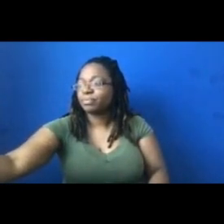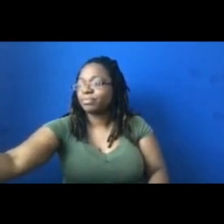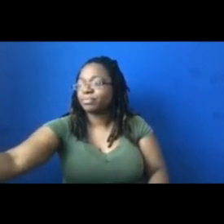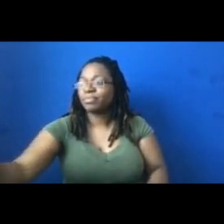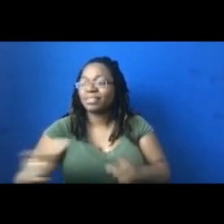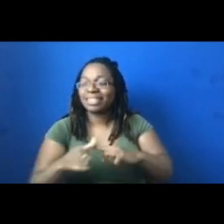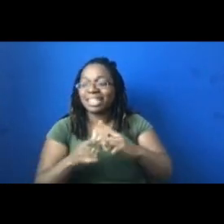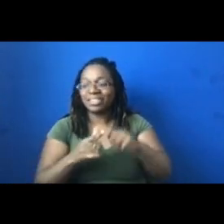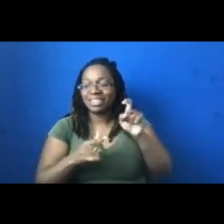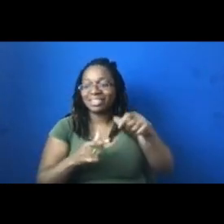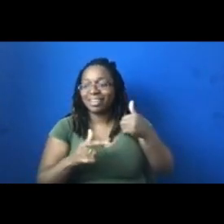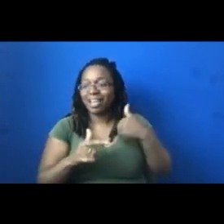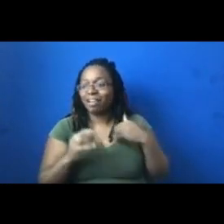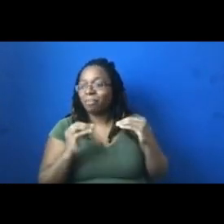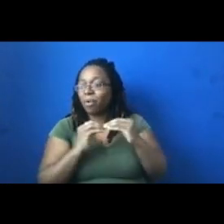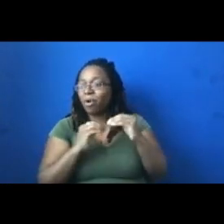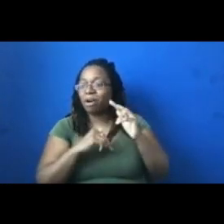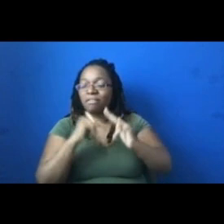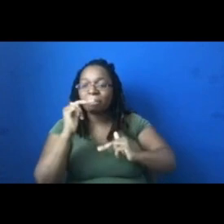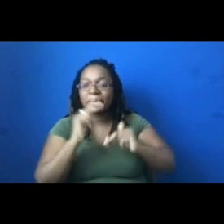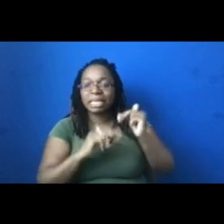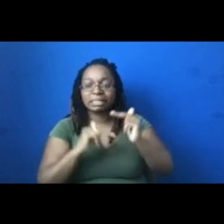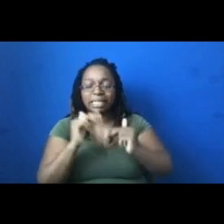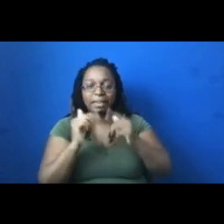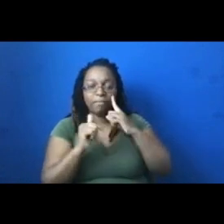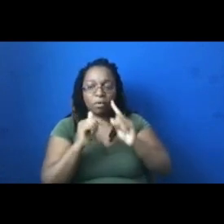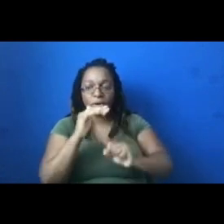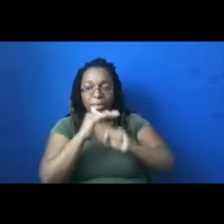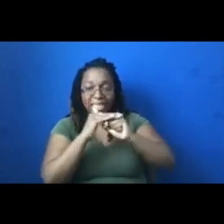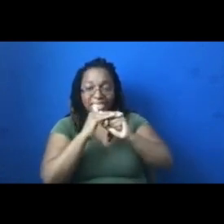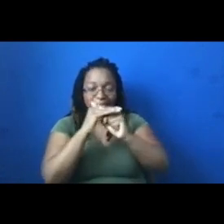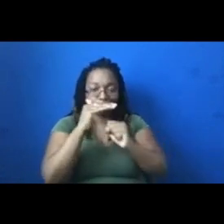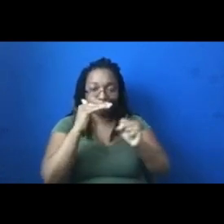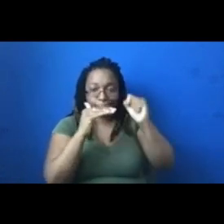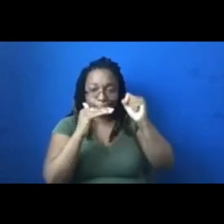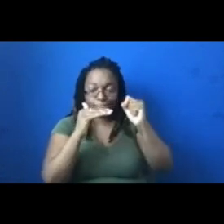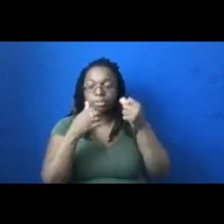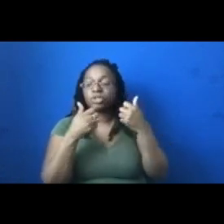capacity, both to address long term stress and the potential